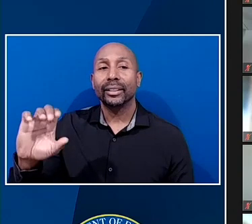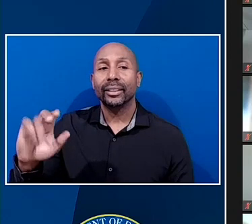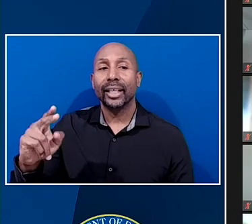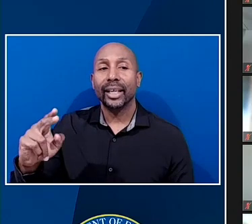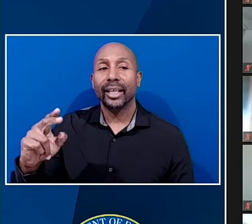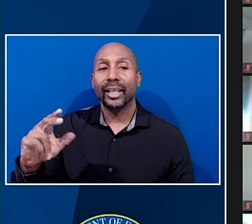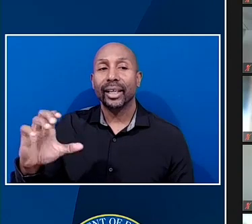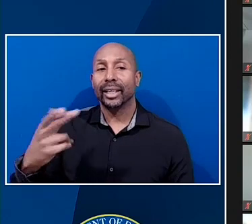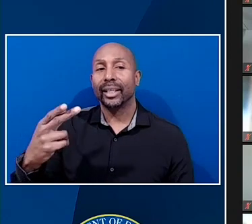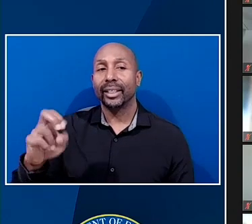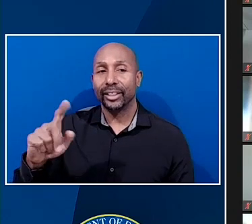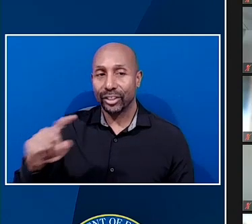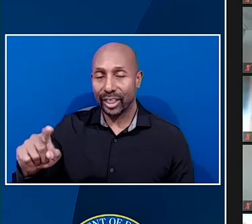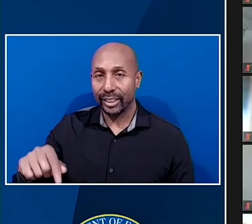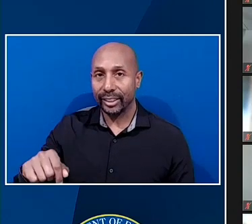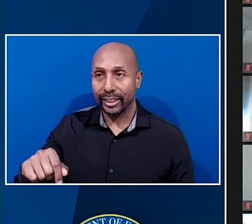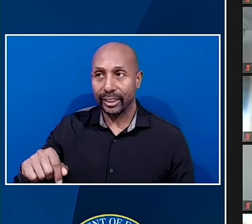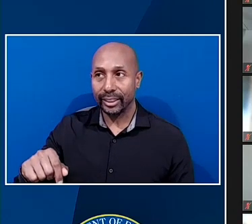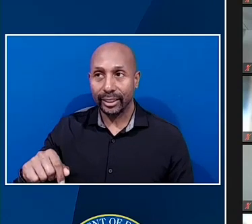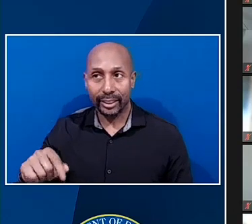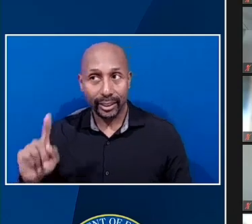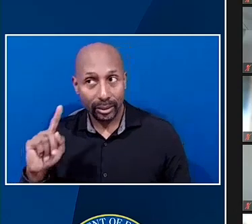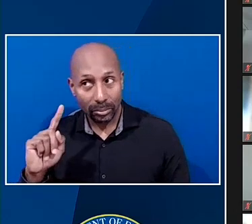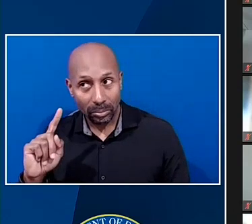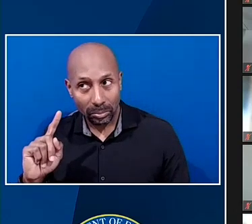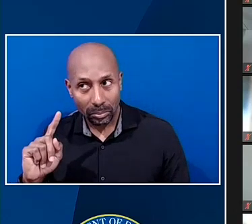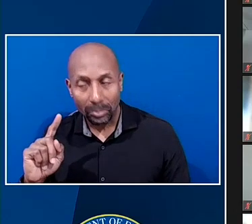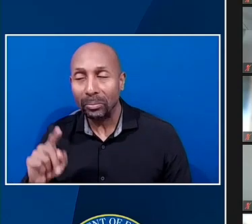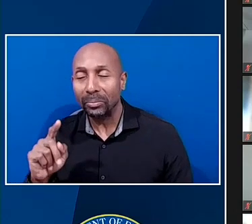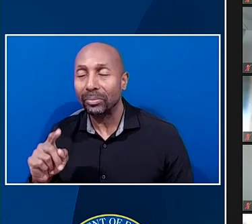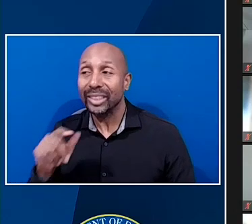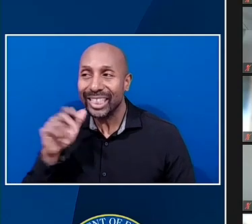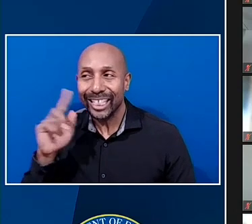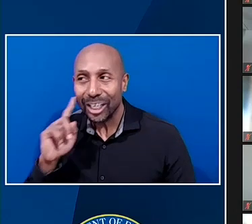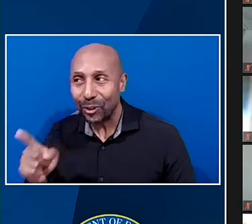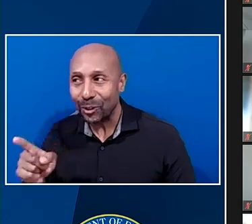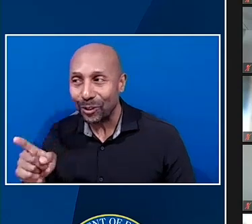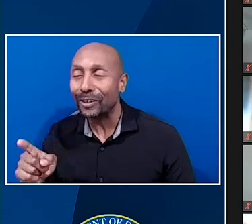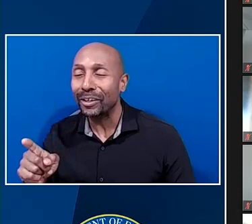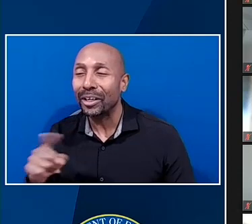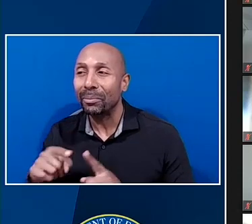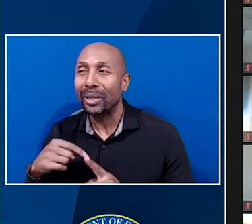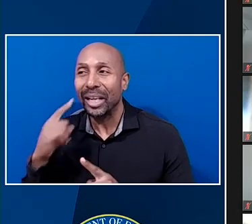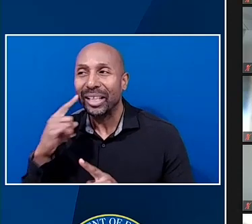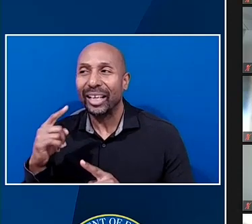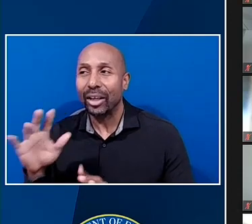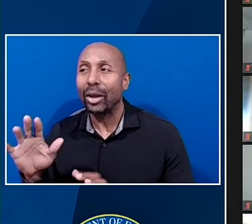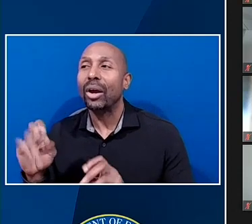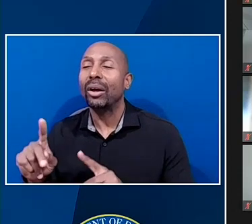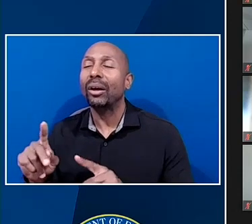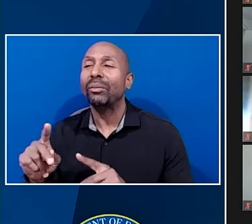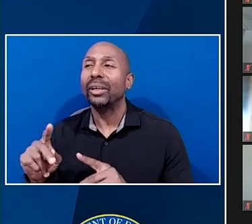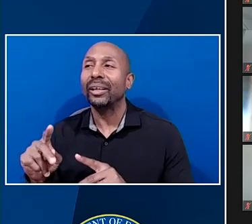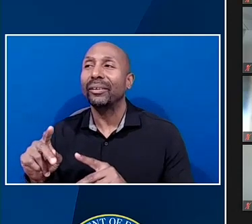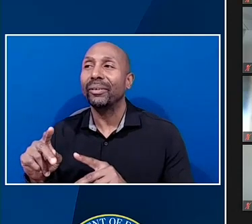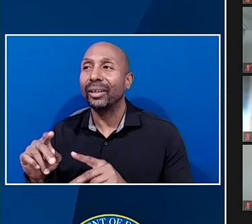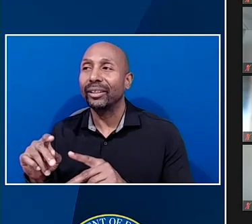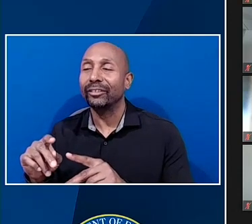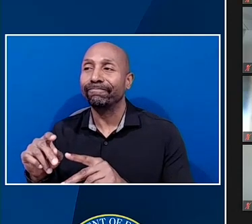Oh. Alright. We didn't quite hear you, Magin, but I think we'll just work on your audio later to make sure that's working.